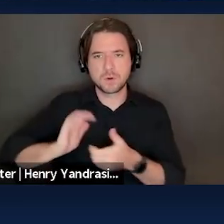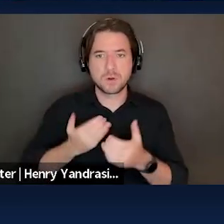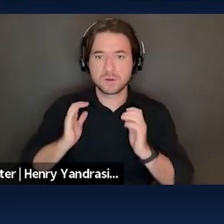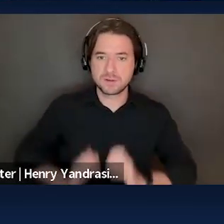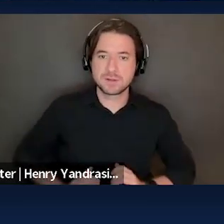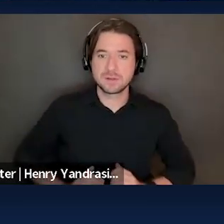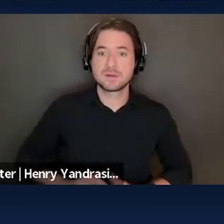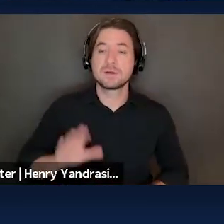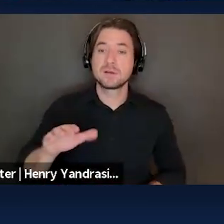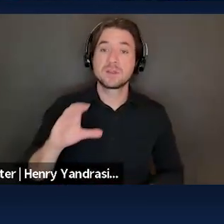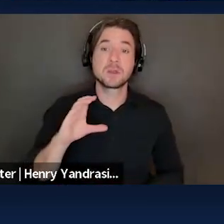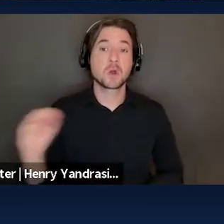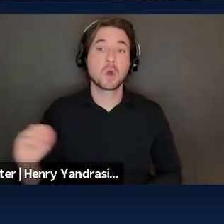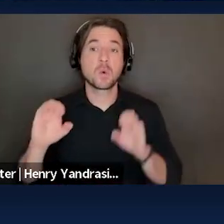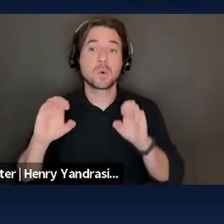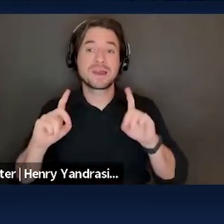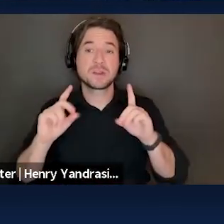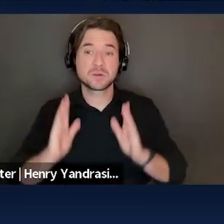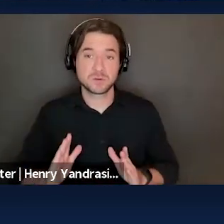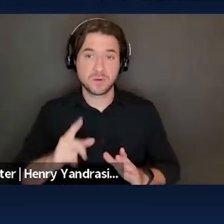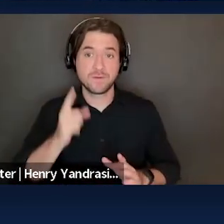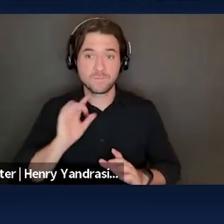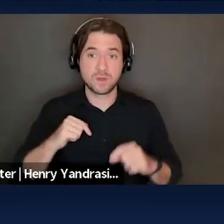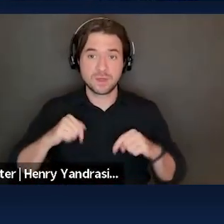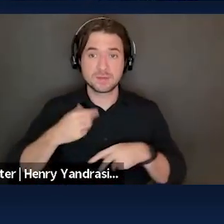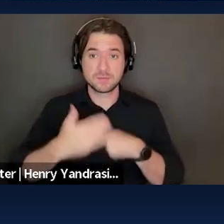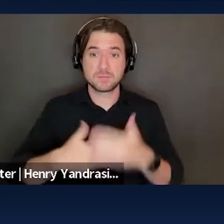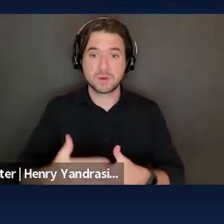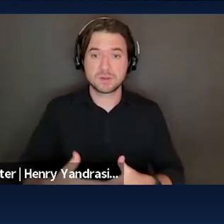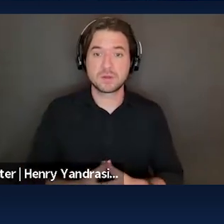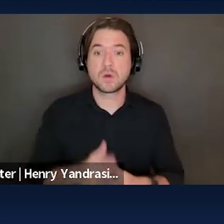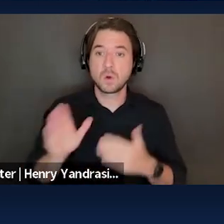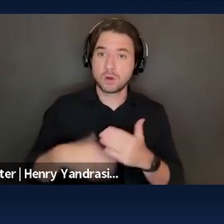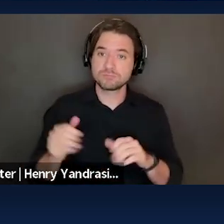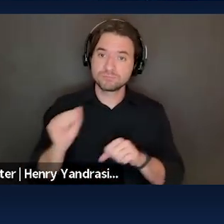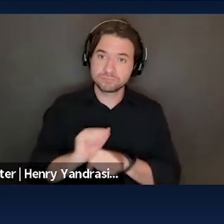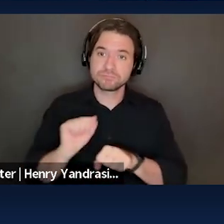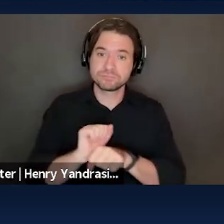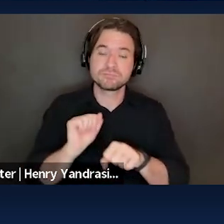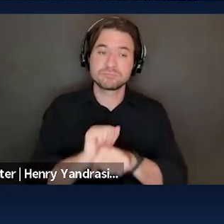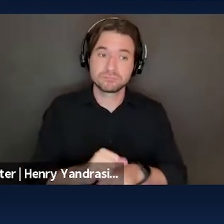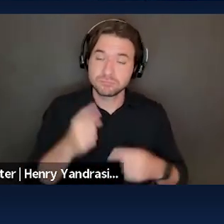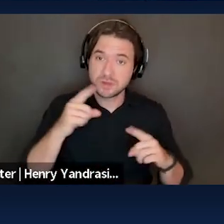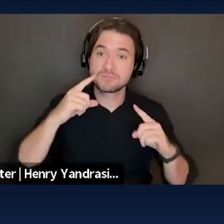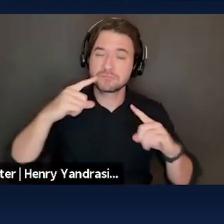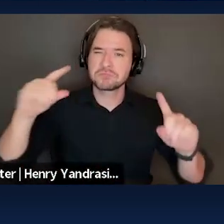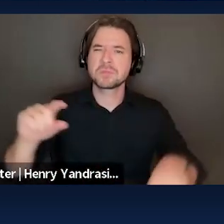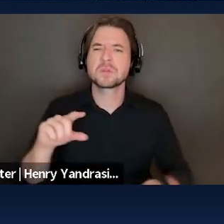The co-educators in our process. All these efforts have been successful on a small scale. We want to.